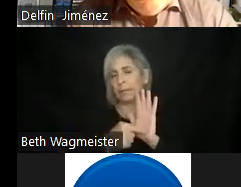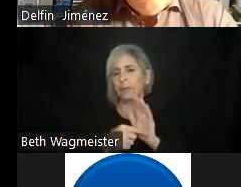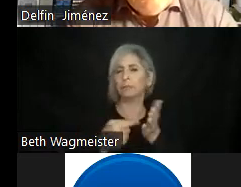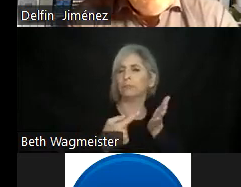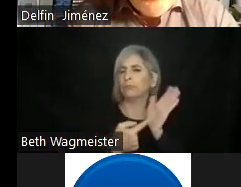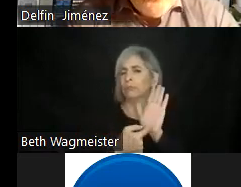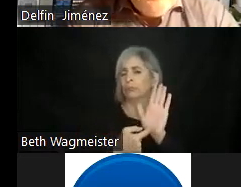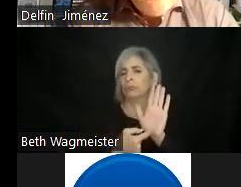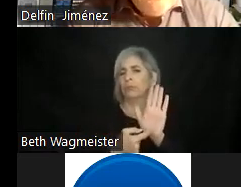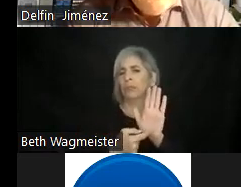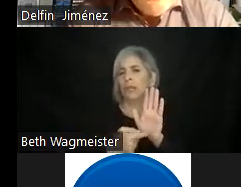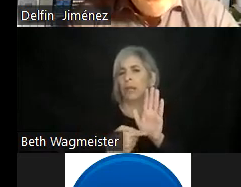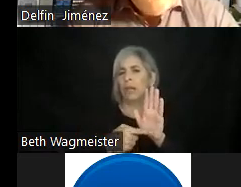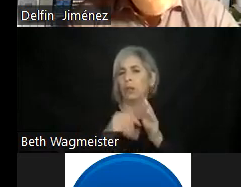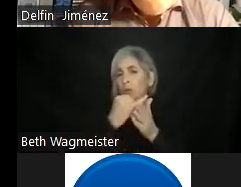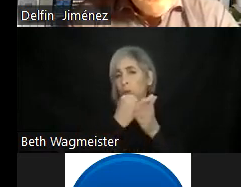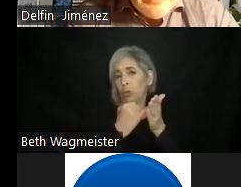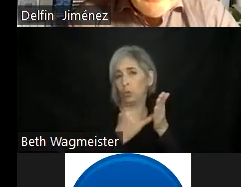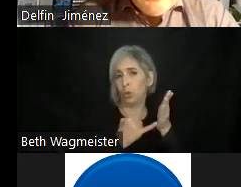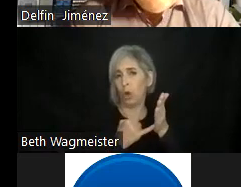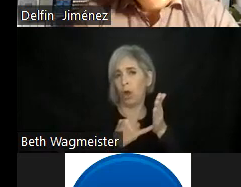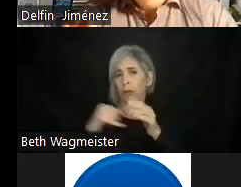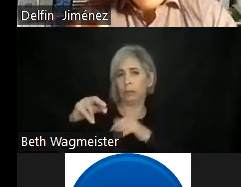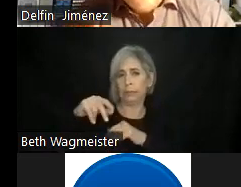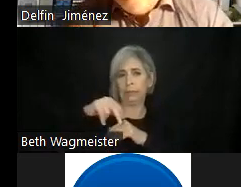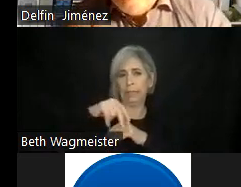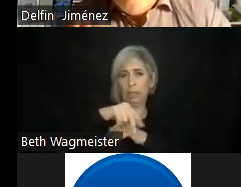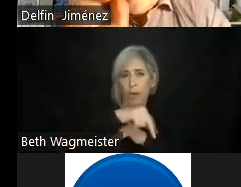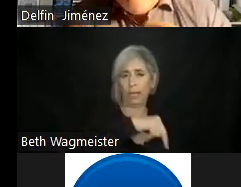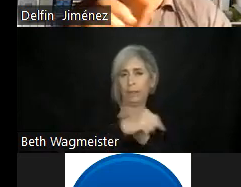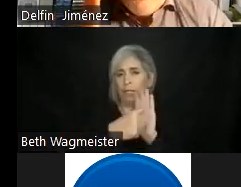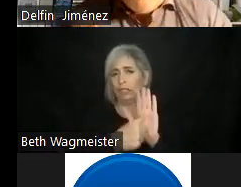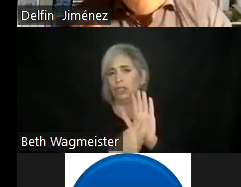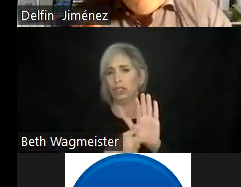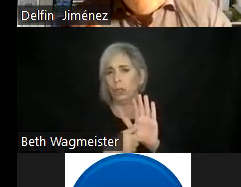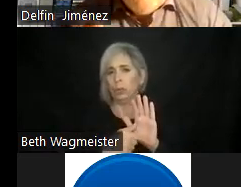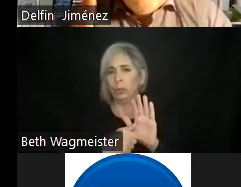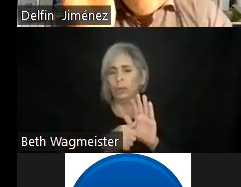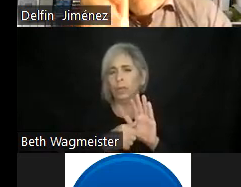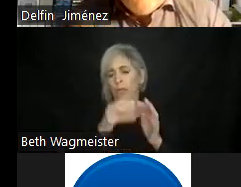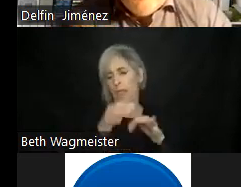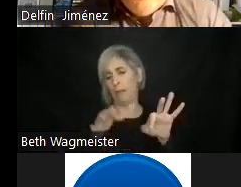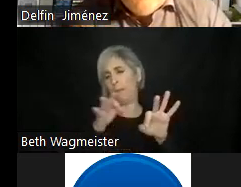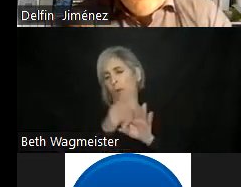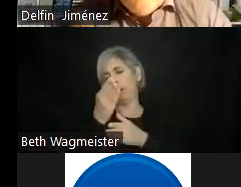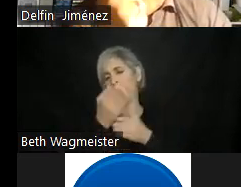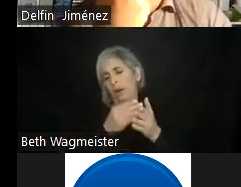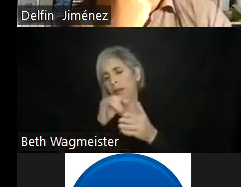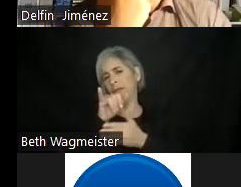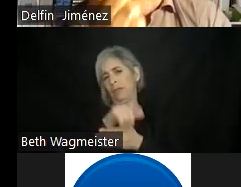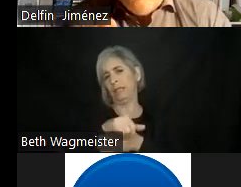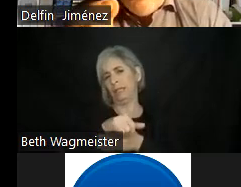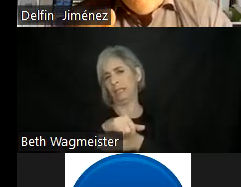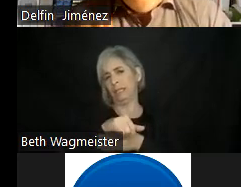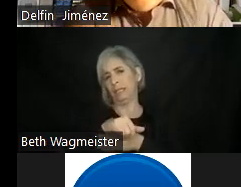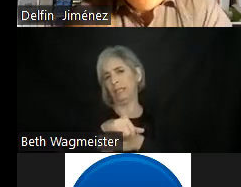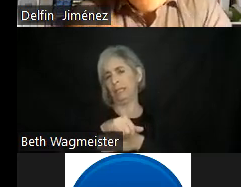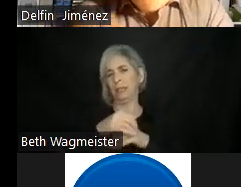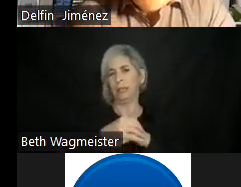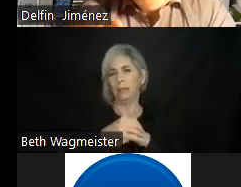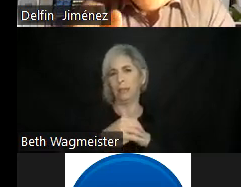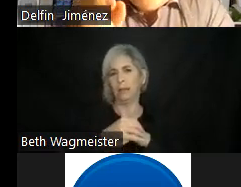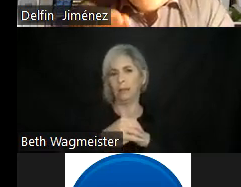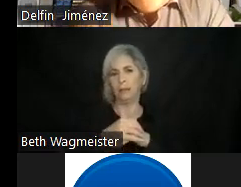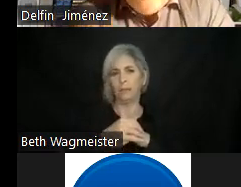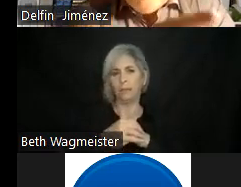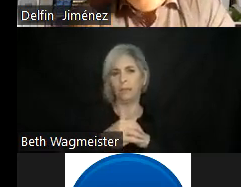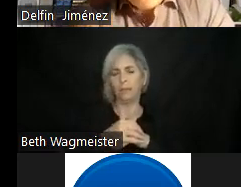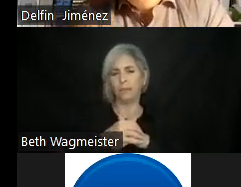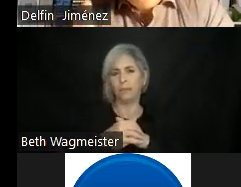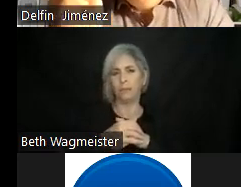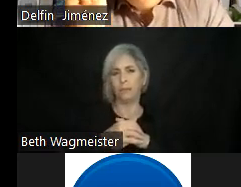the drawing highlights the key points in this figure on the screen. You can see stairs and